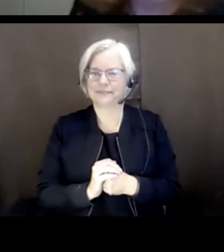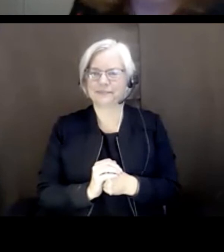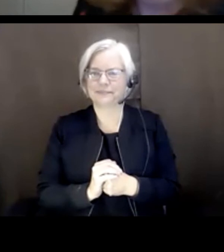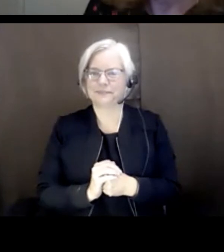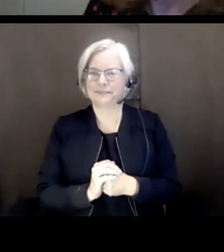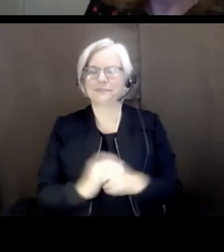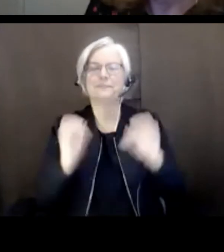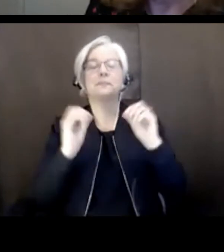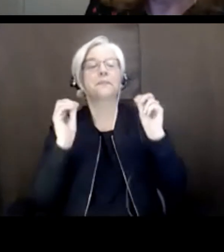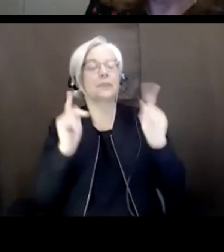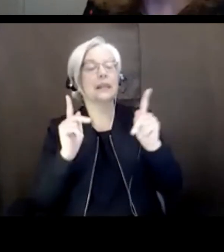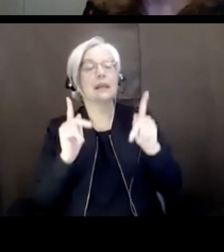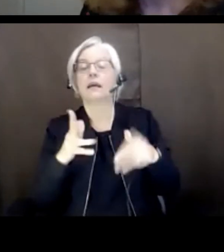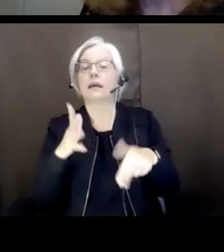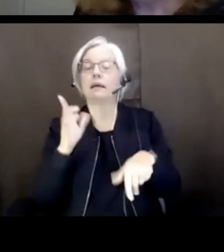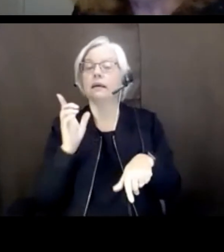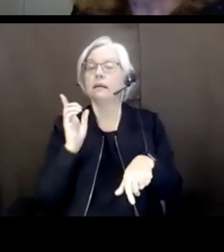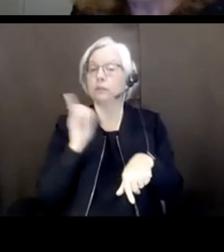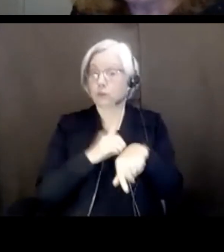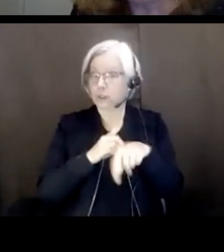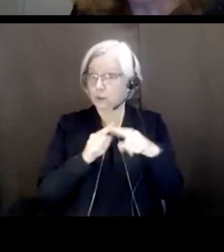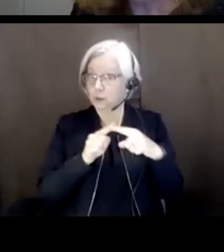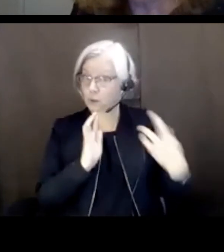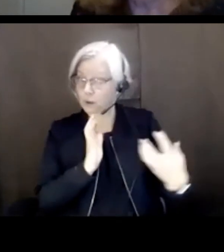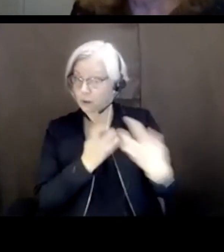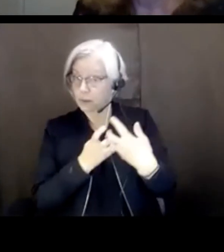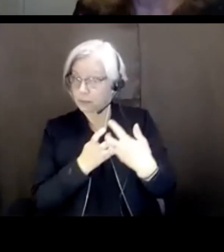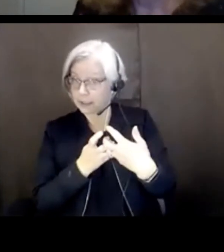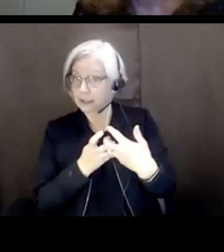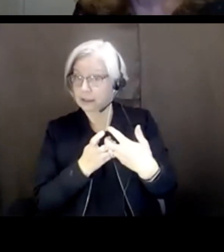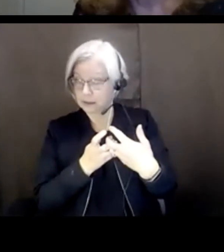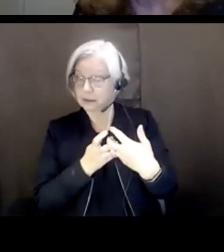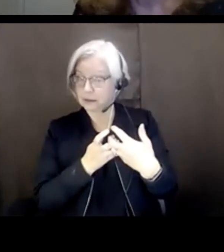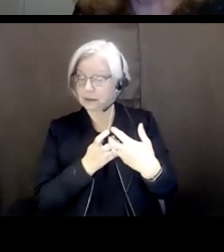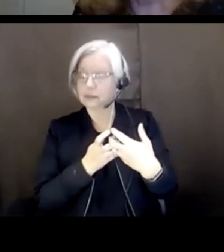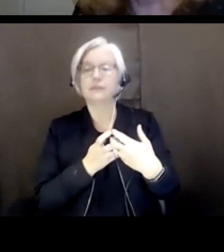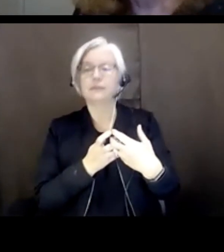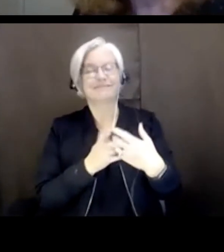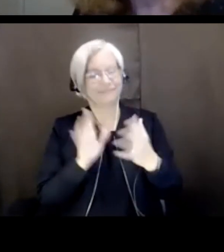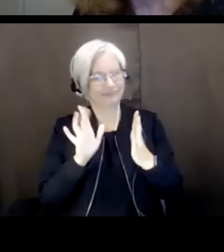THE DUTY TO ACCOMMODATE ALSO REQUIRES YOUR PARTICIPATION.